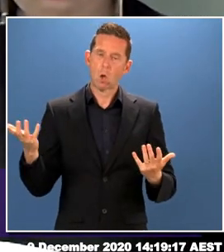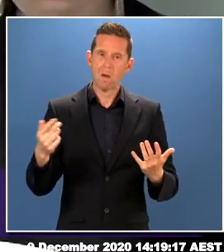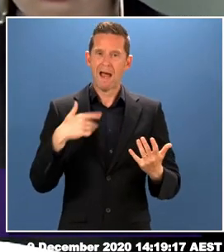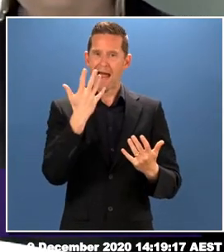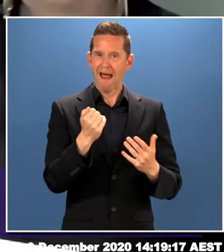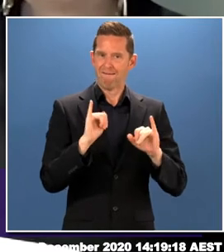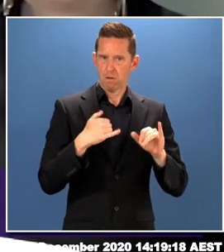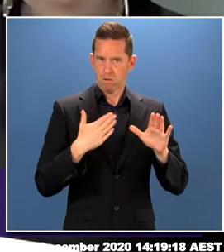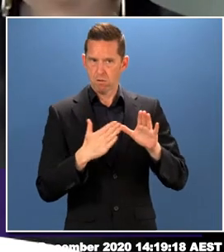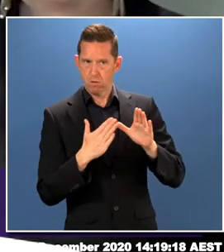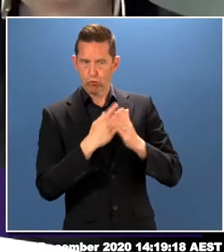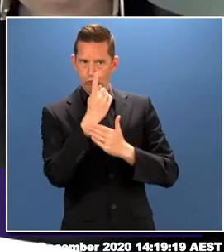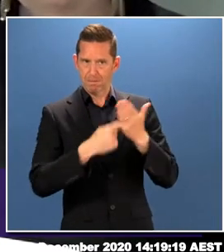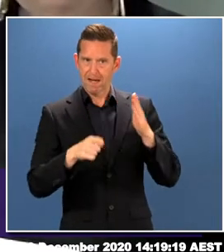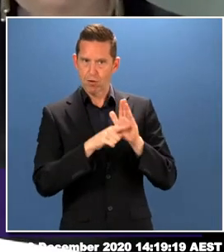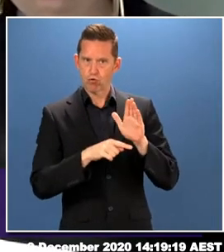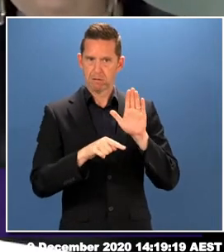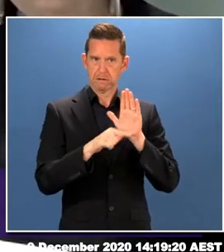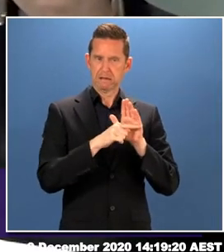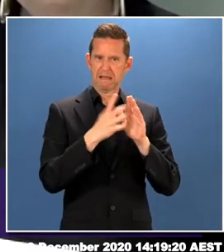and discrimination on the first instance. But then also for